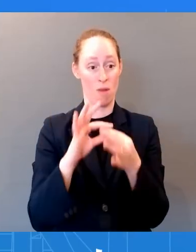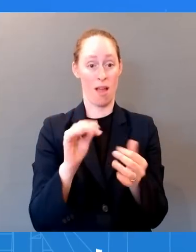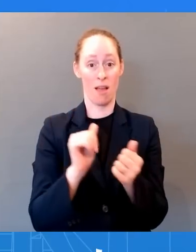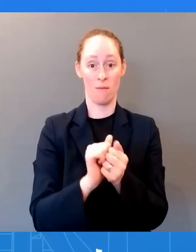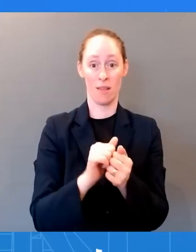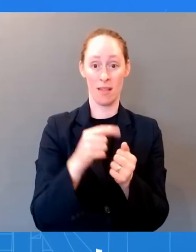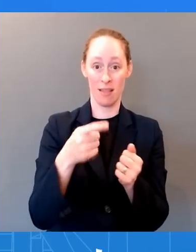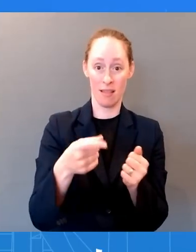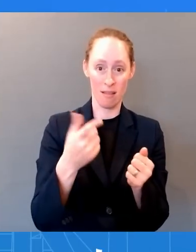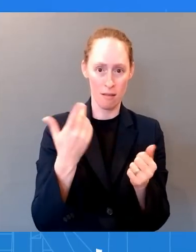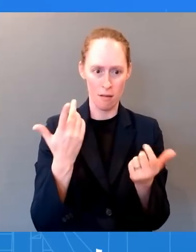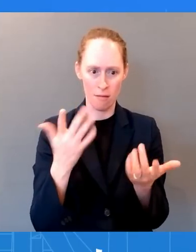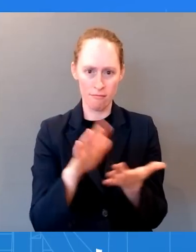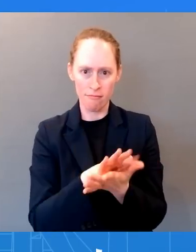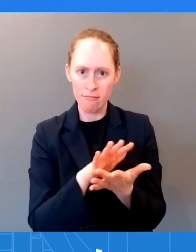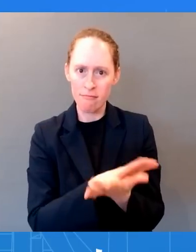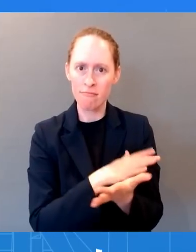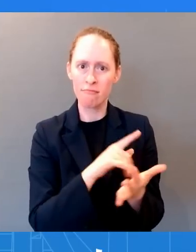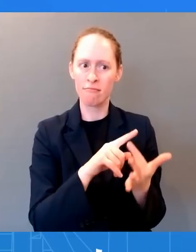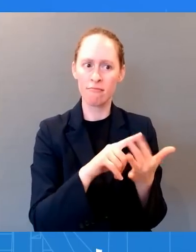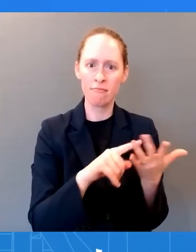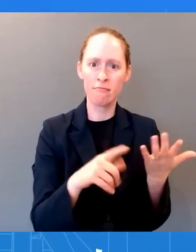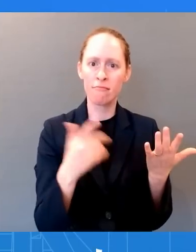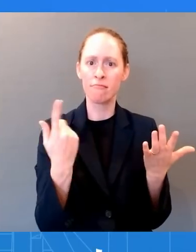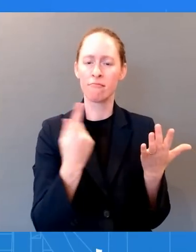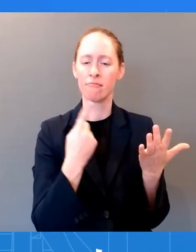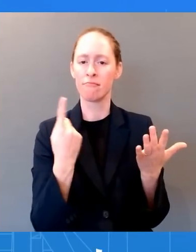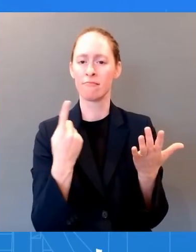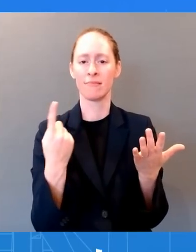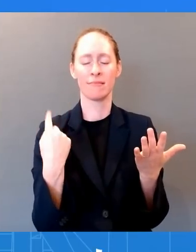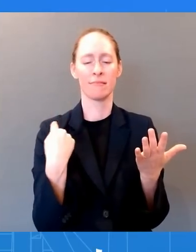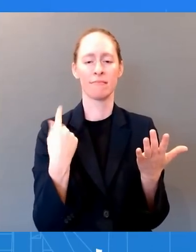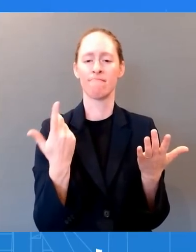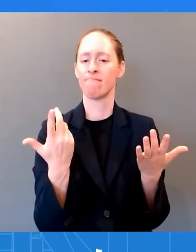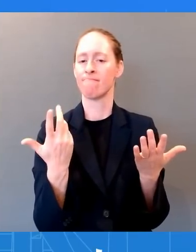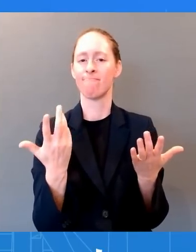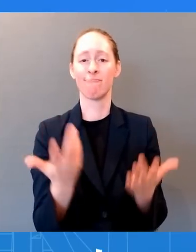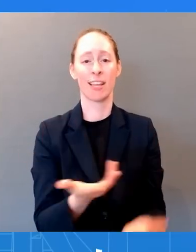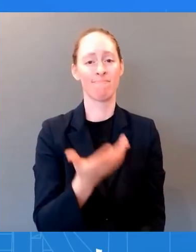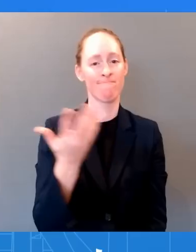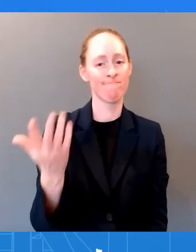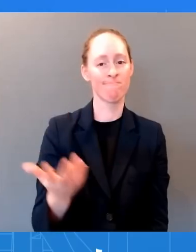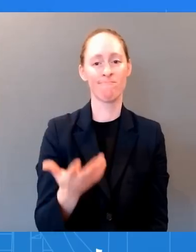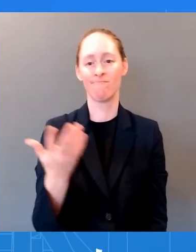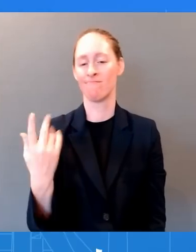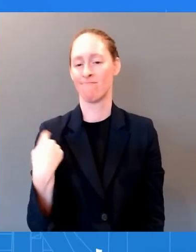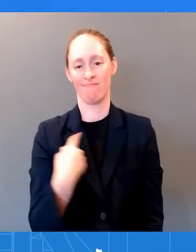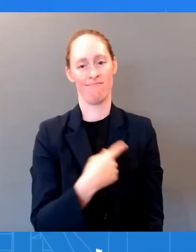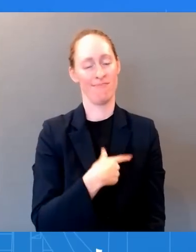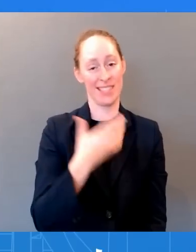This is something that we are just not informed on. This is something that it is the independence